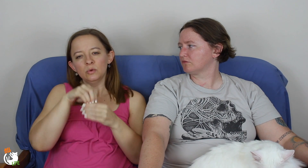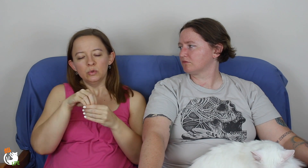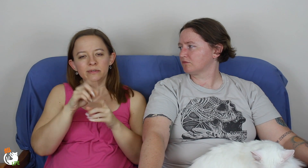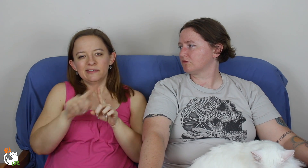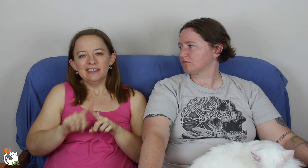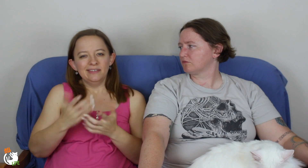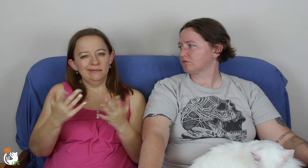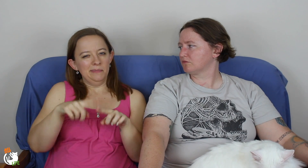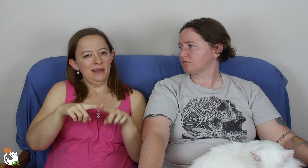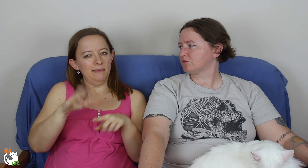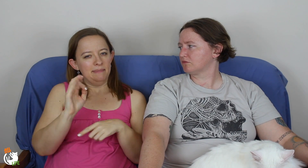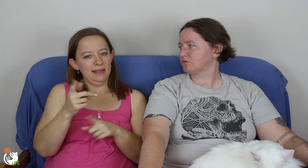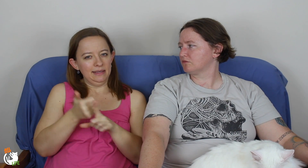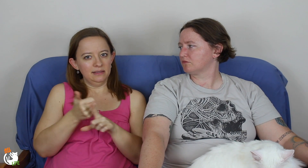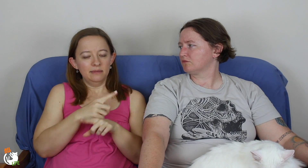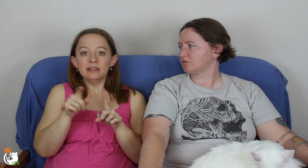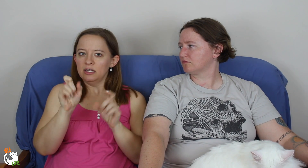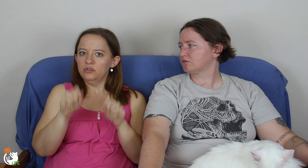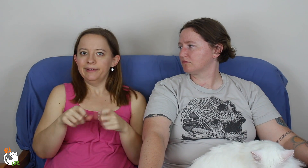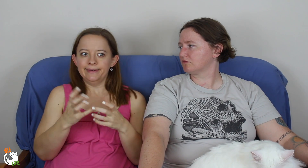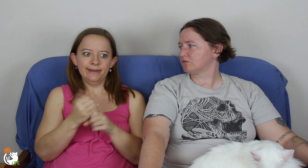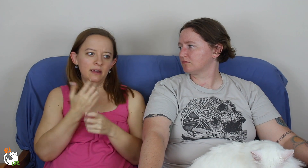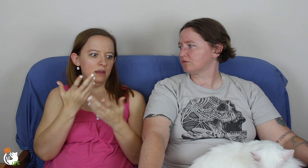Which will include different things depending on the bank itself.